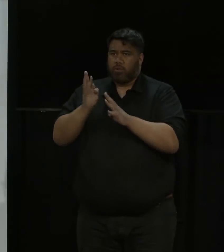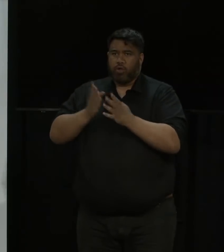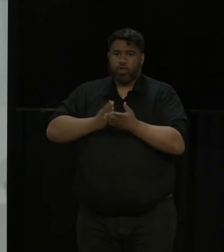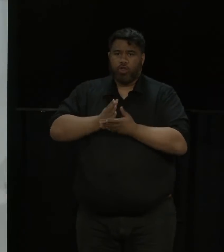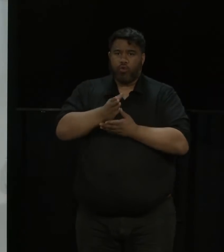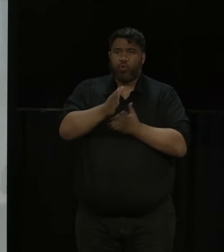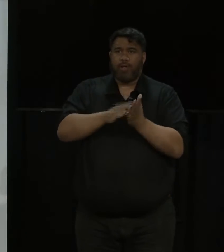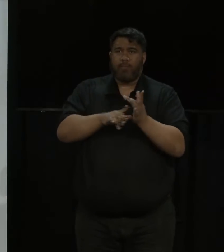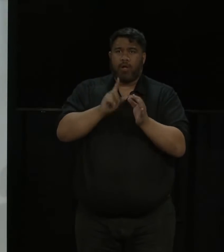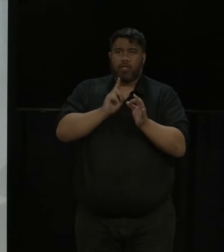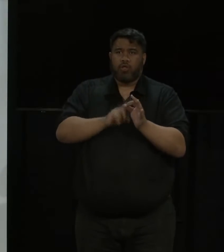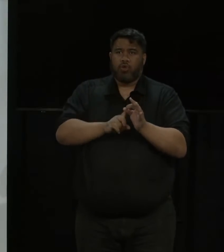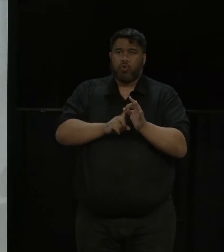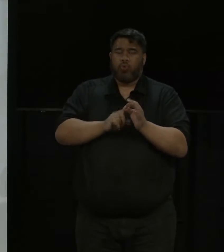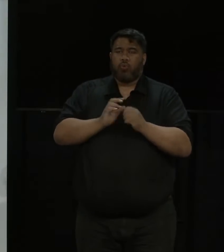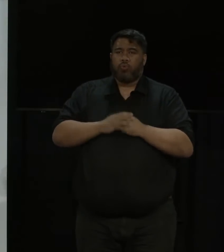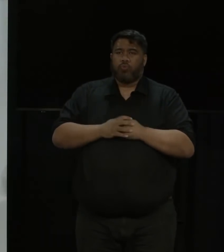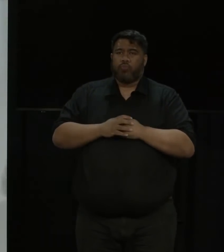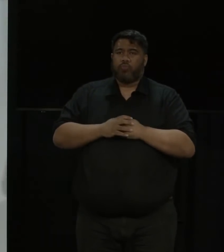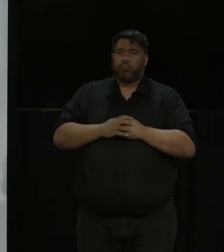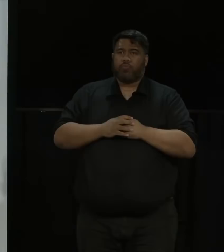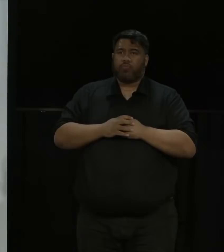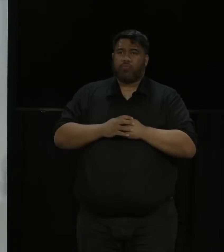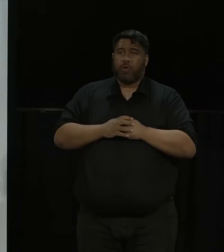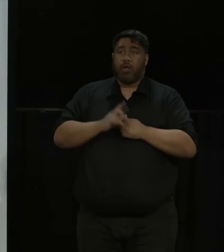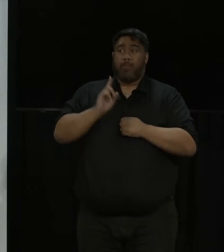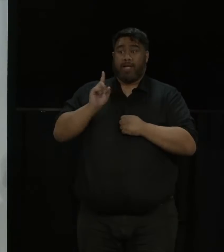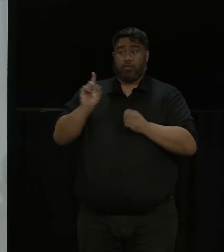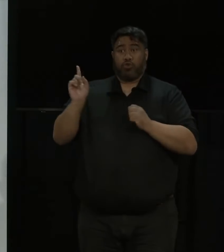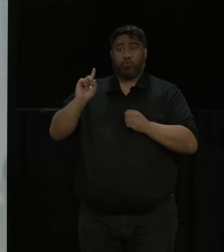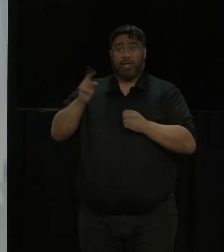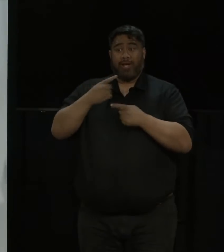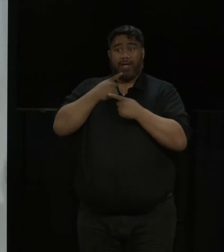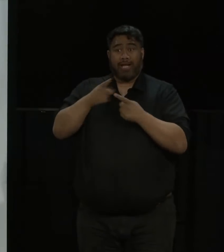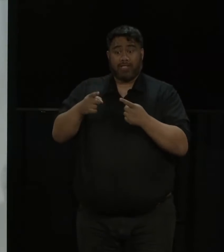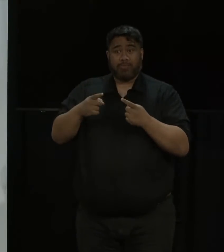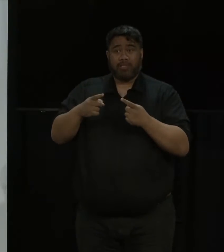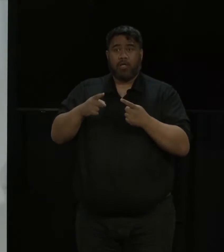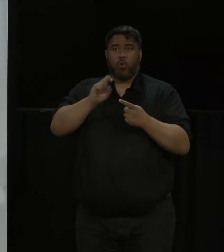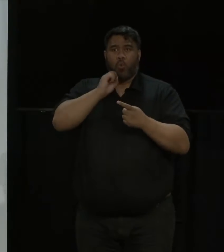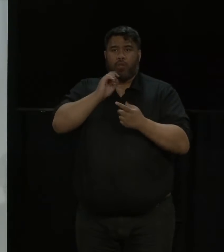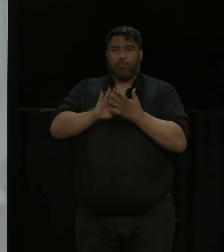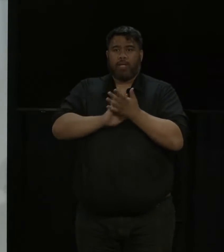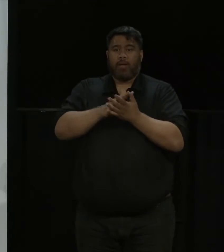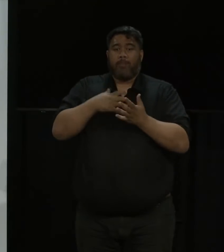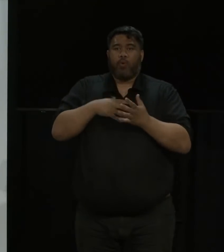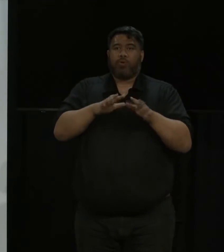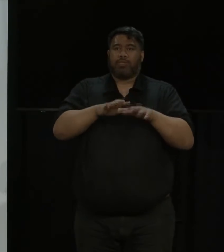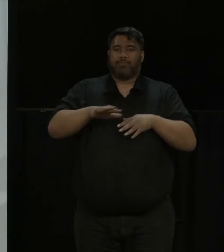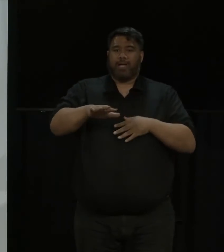operates has served us incredibly well with more than 190,000 people brought home since our border closed in